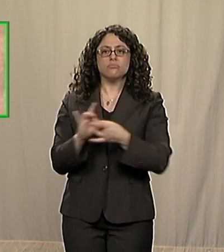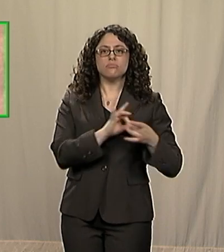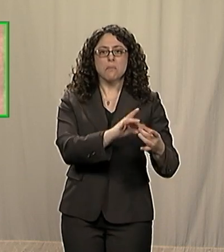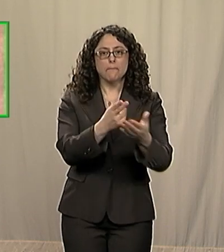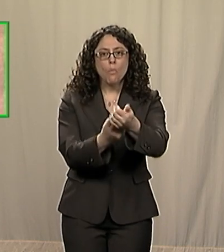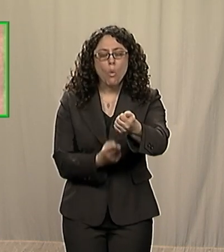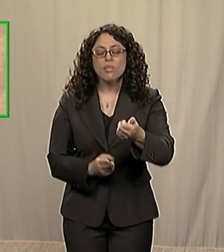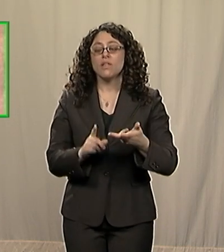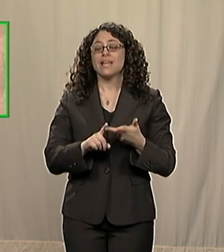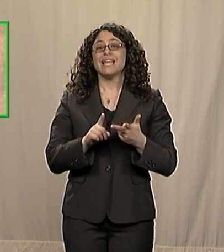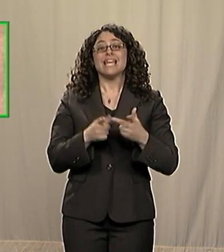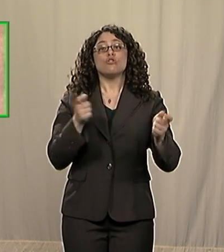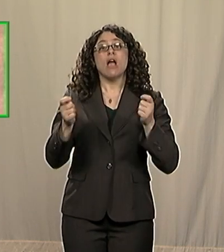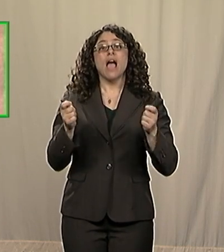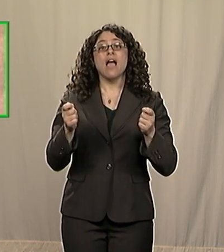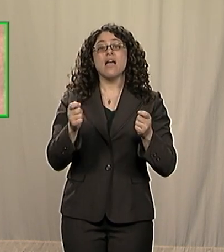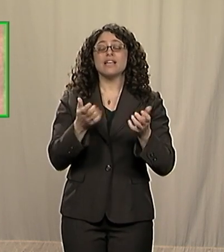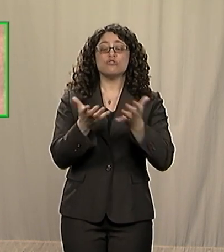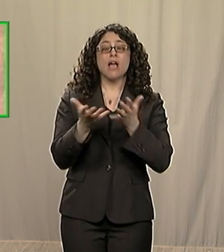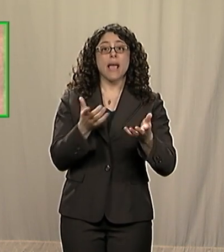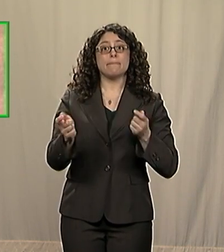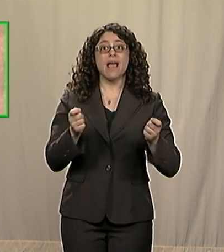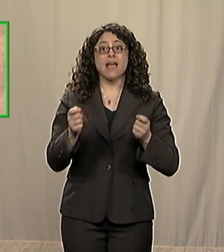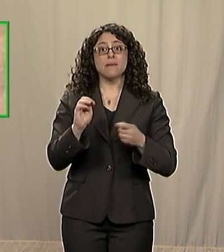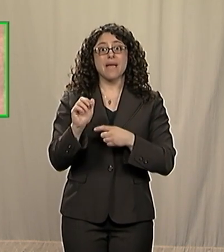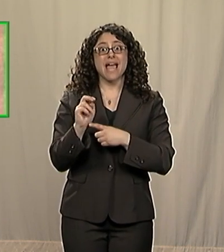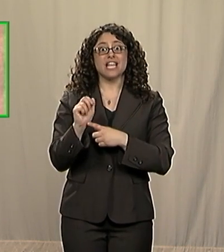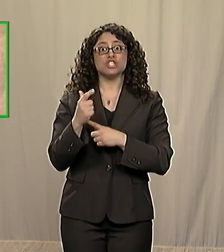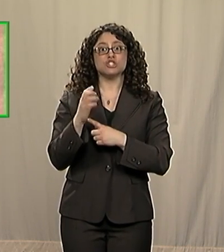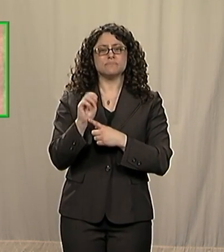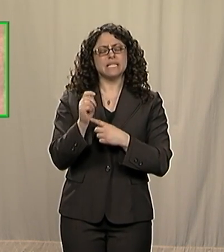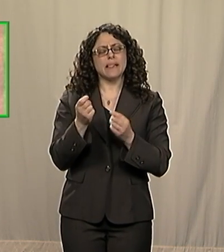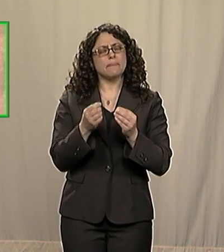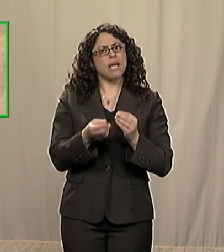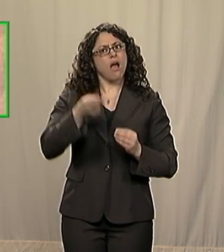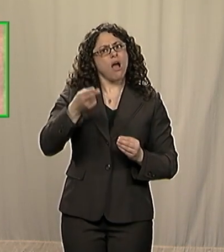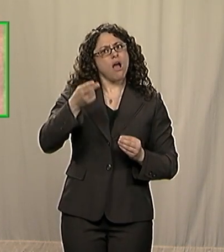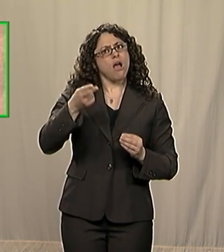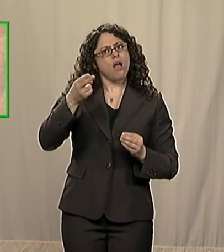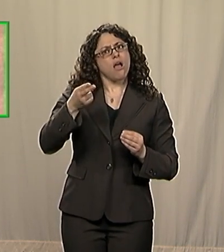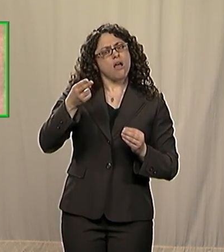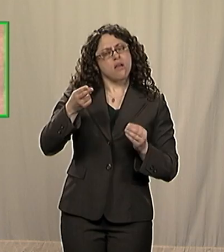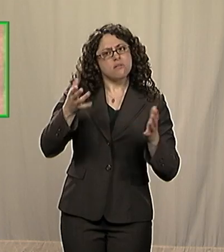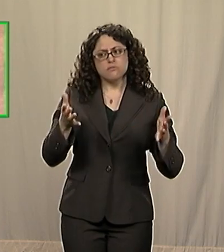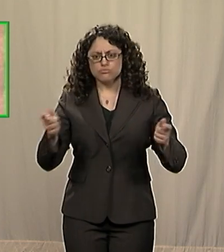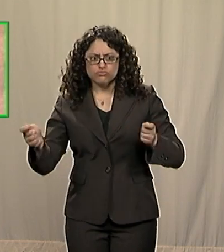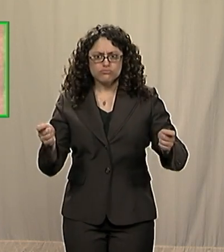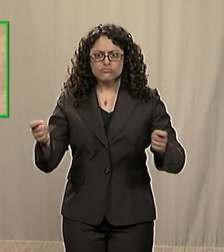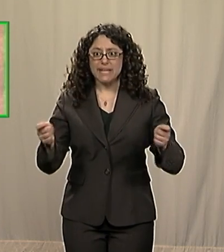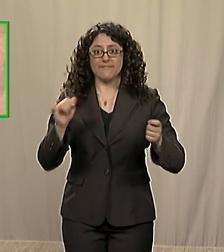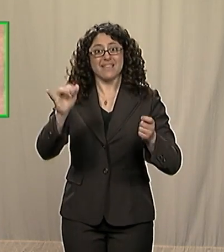erring on the higher side, especially if the information itself is important for people to know.